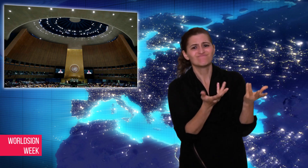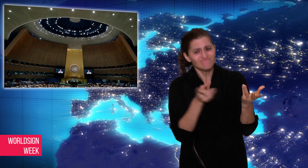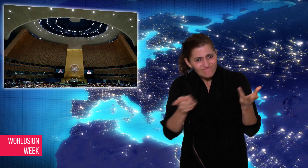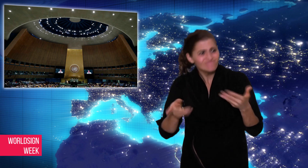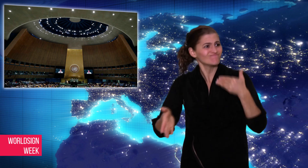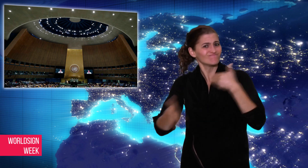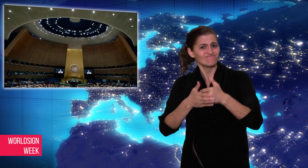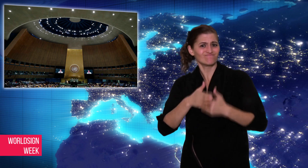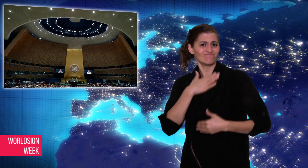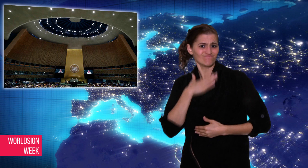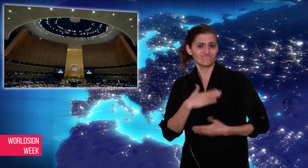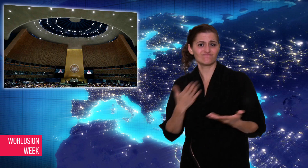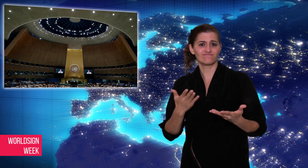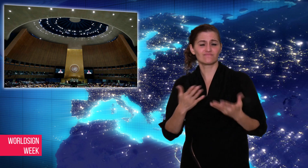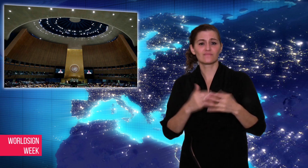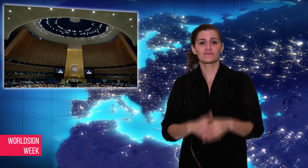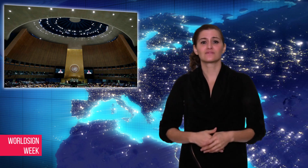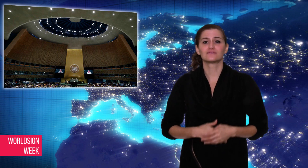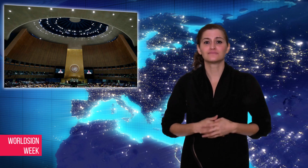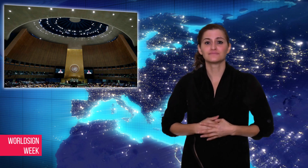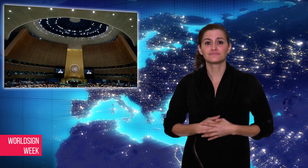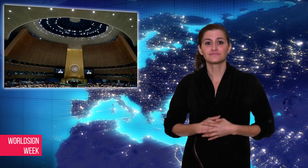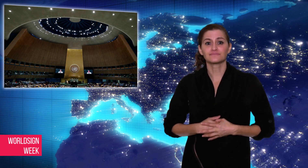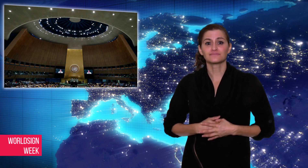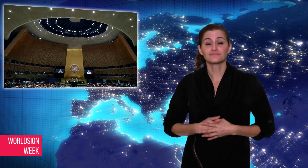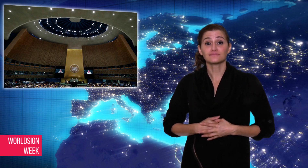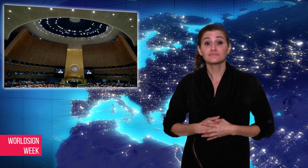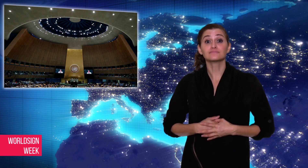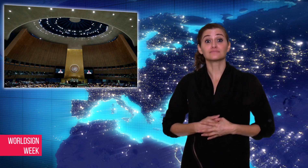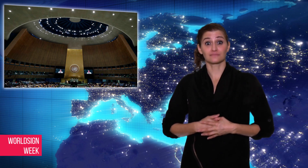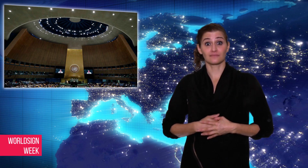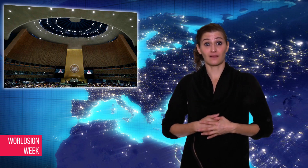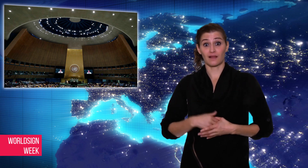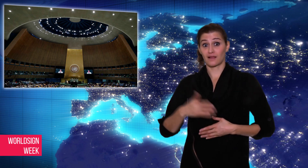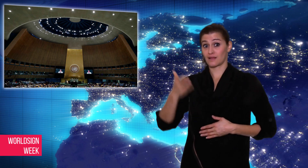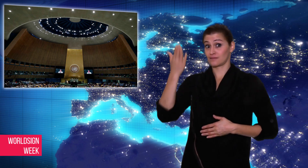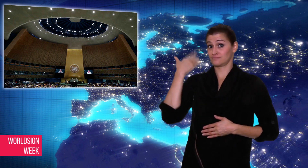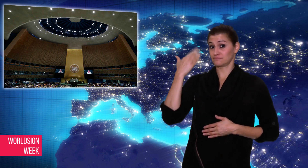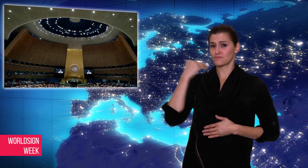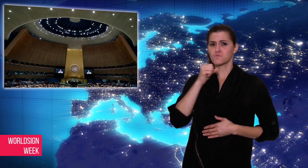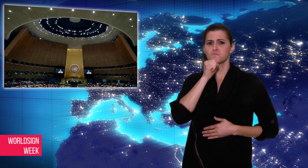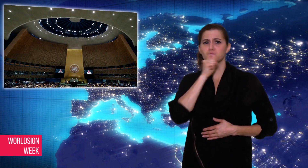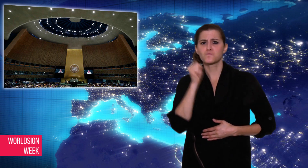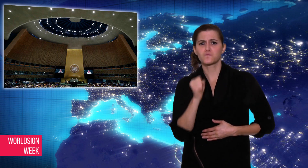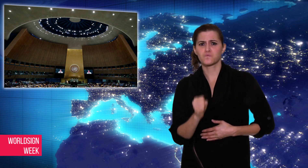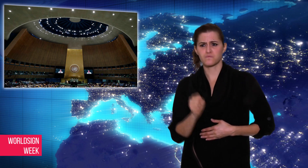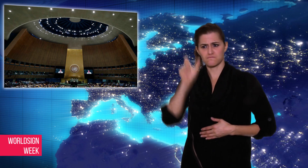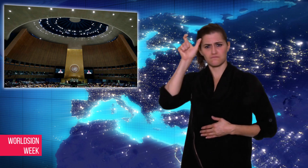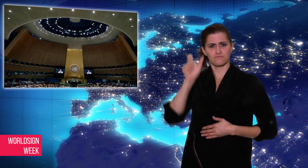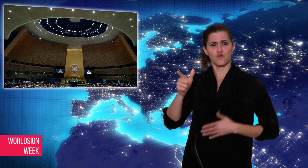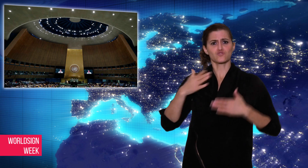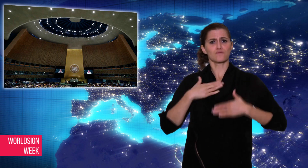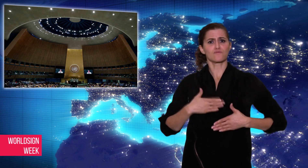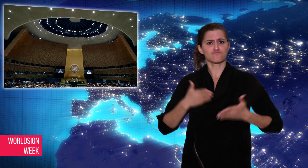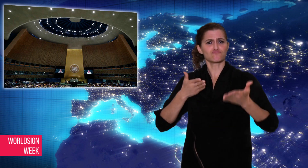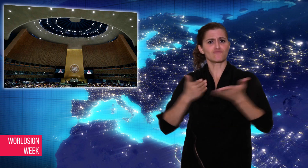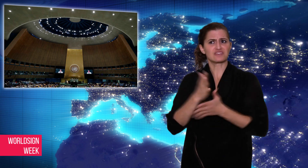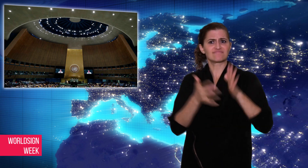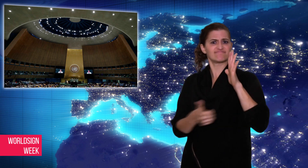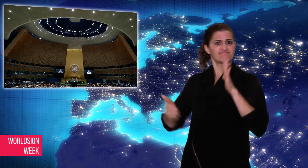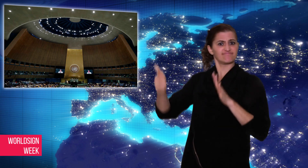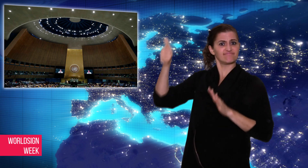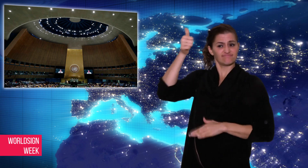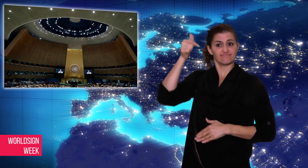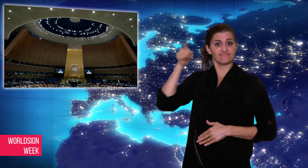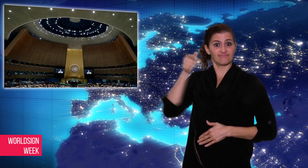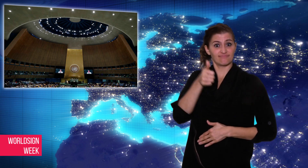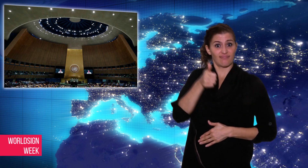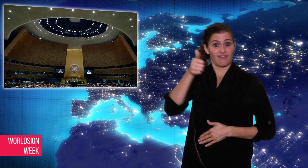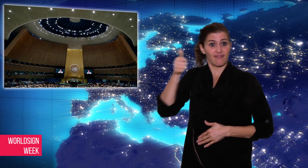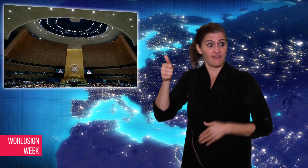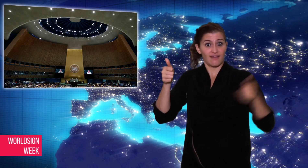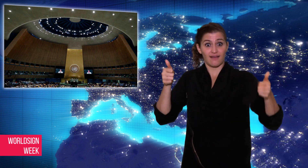she will “face [many] challenges [on